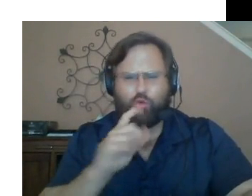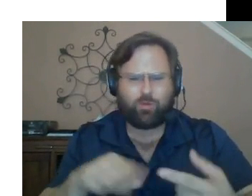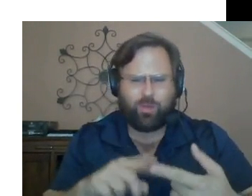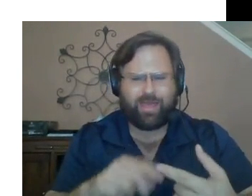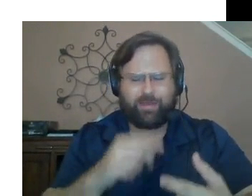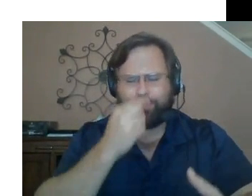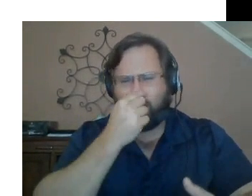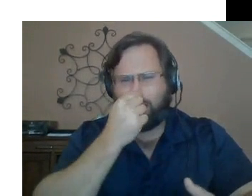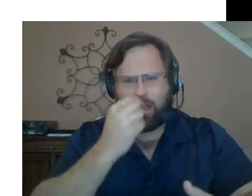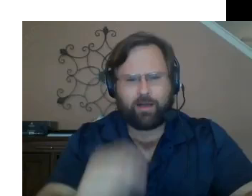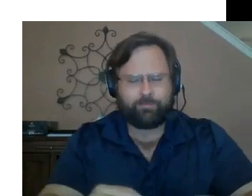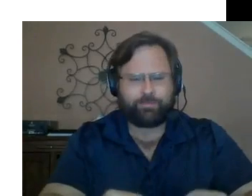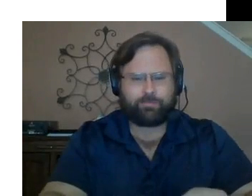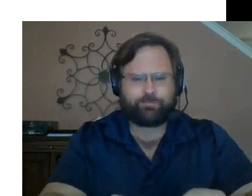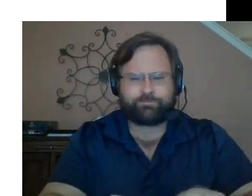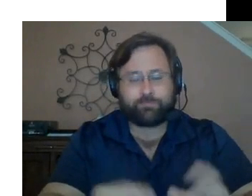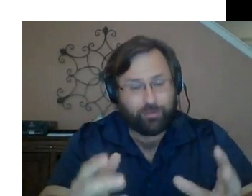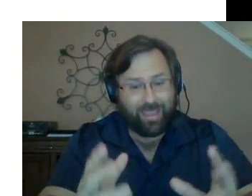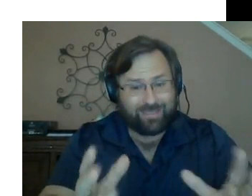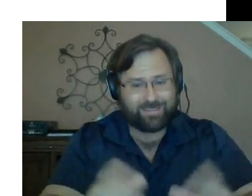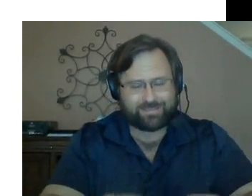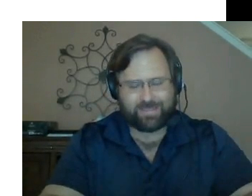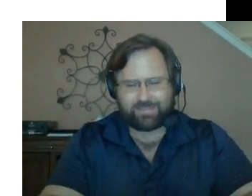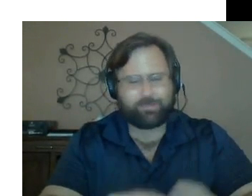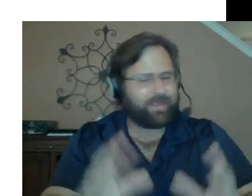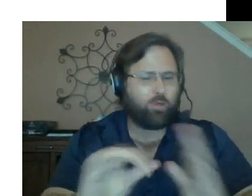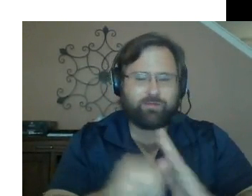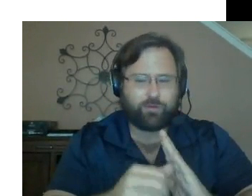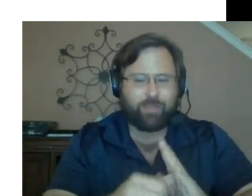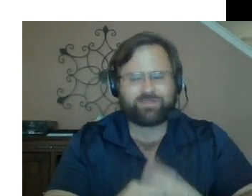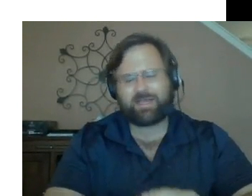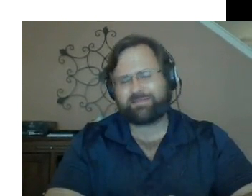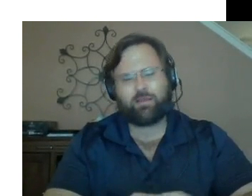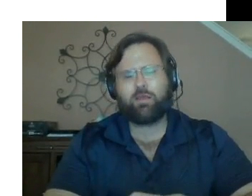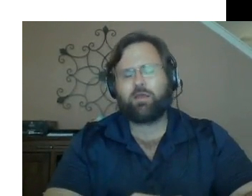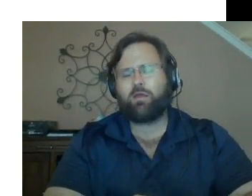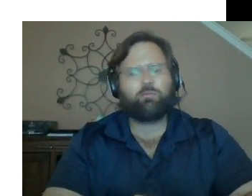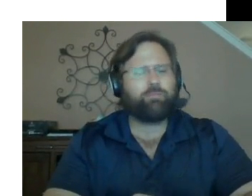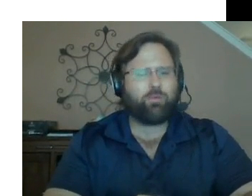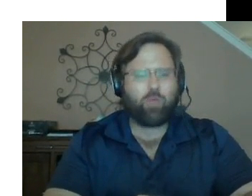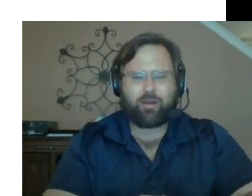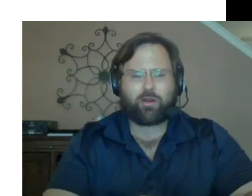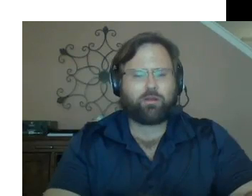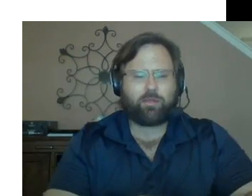and when you can see these things but again only if you're emphasizing beware